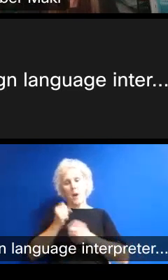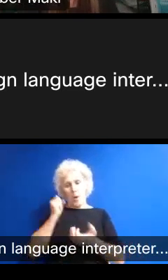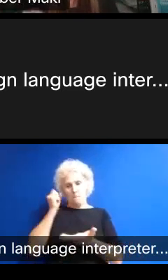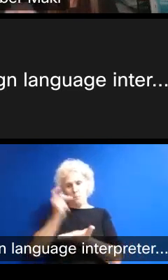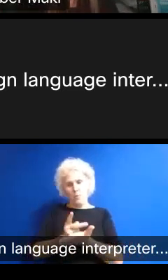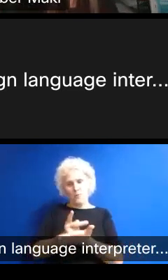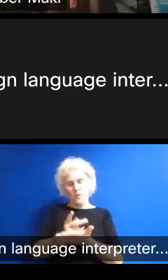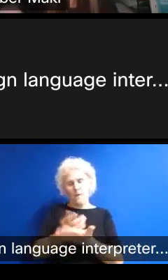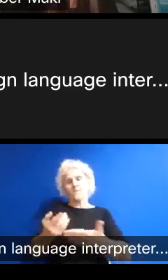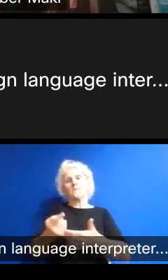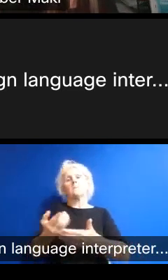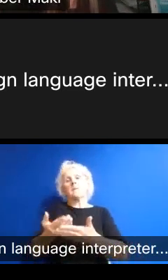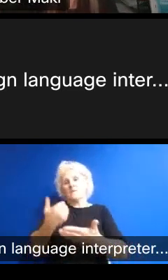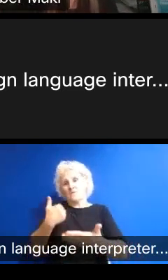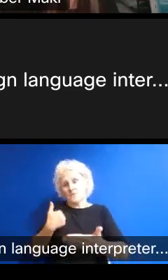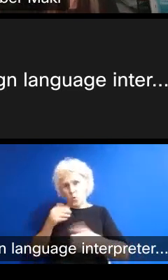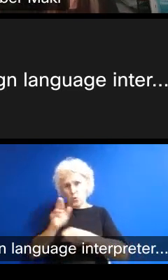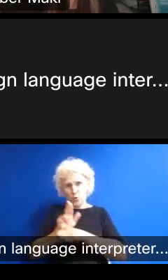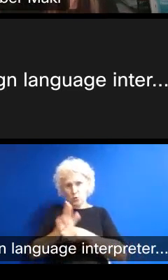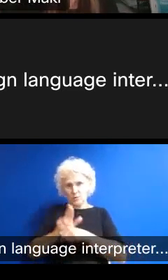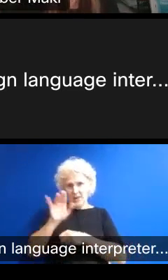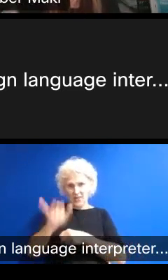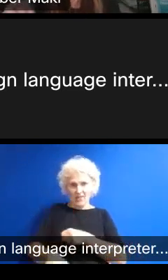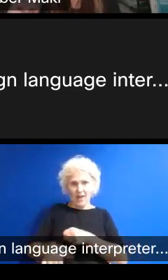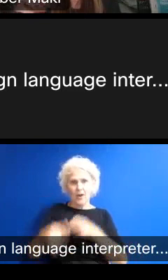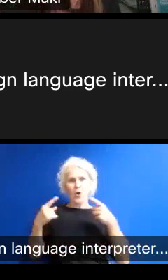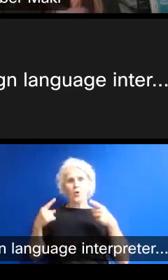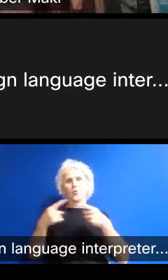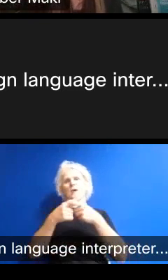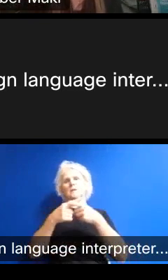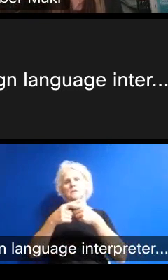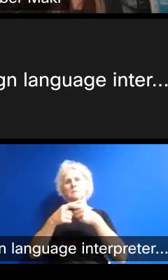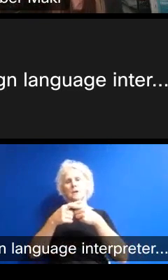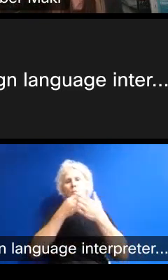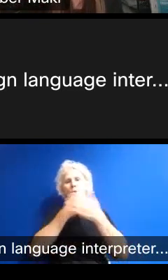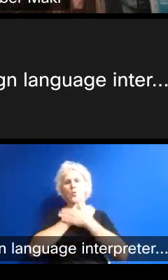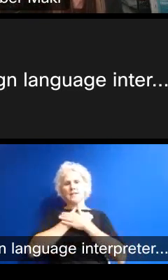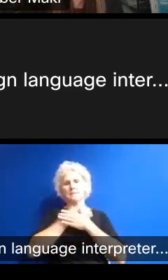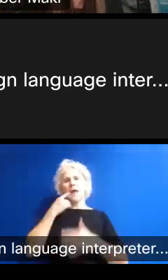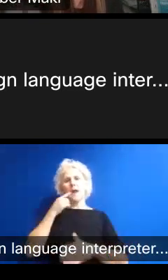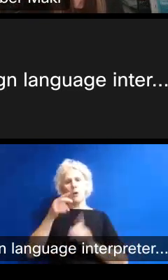before using crisis respite in a hotel. So, prior to using this service if you're looking